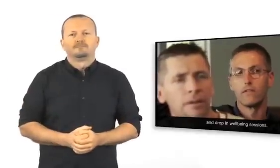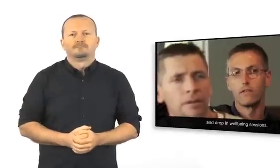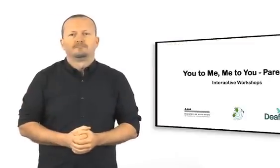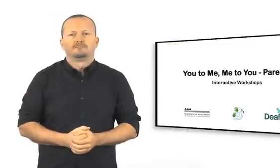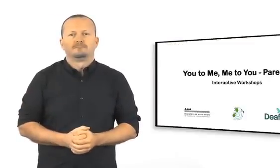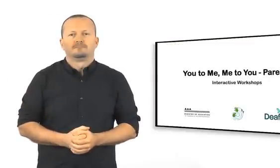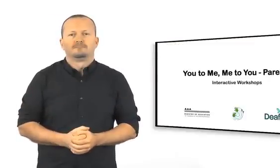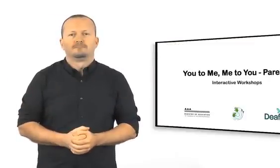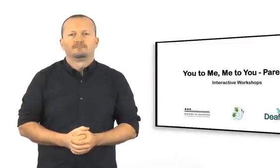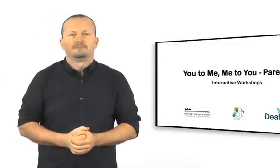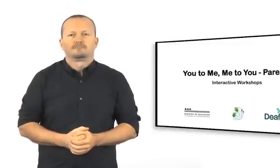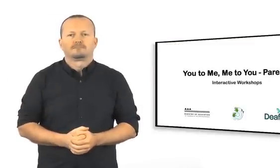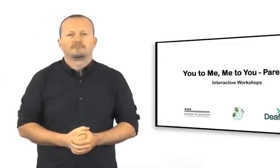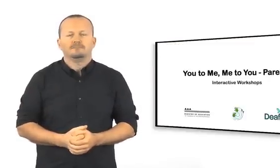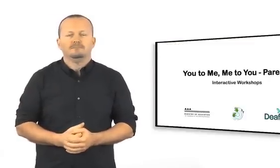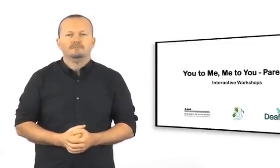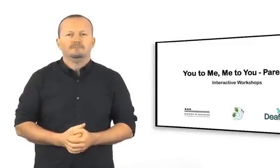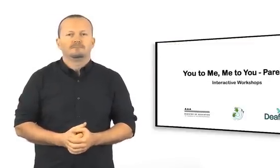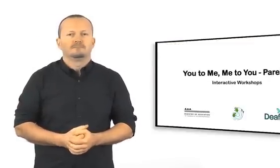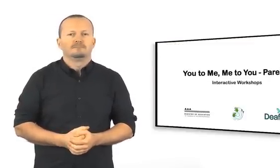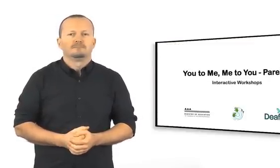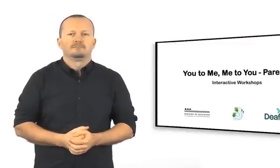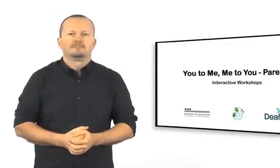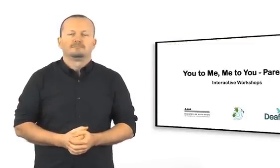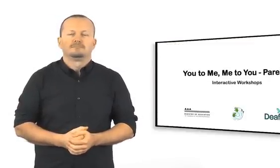You to Me, Me to You, Parents – Interactive Workshops